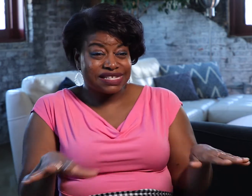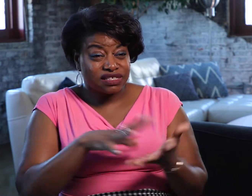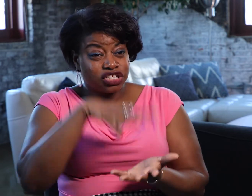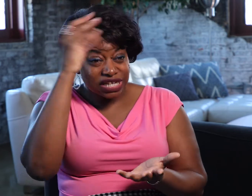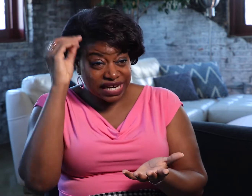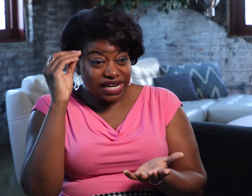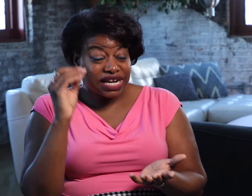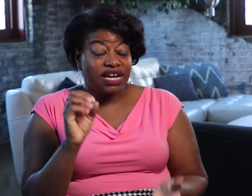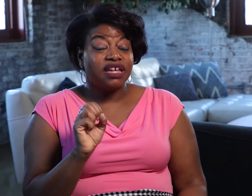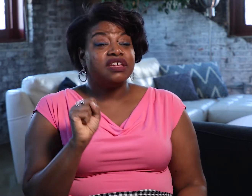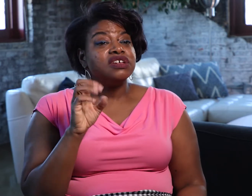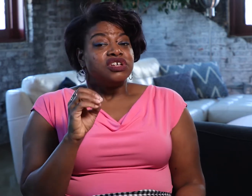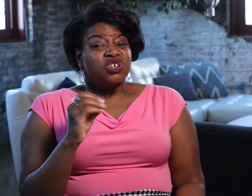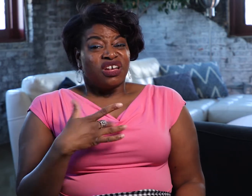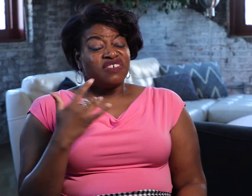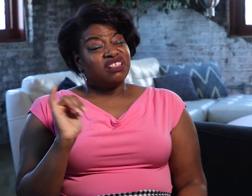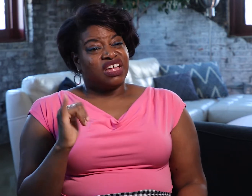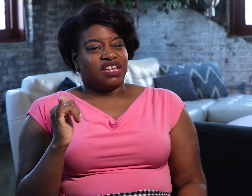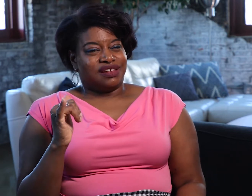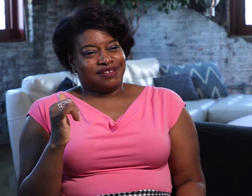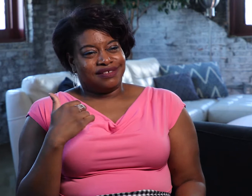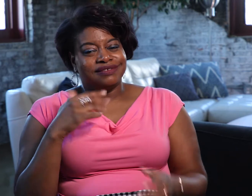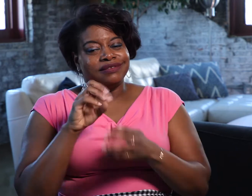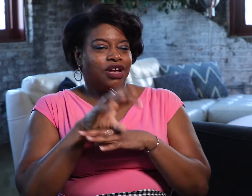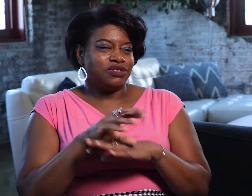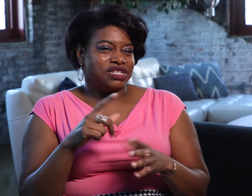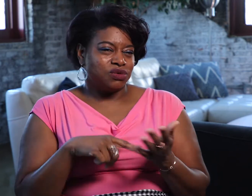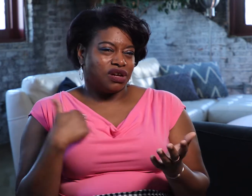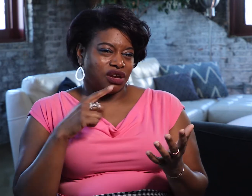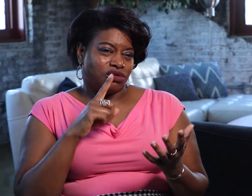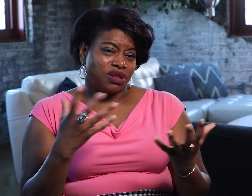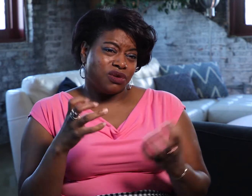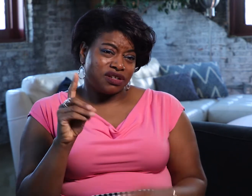impacts the way kids learn helped me realize counseling was what I really wanted to do.